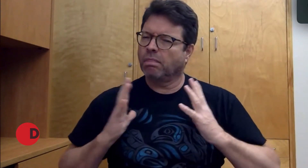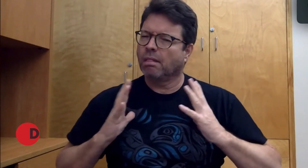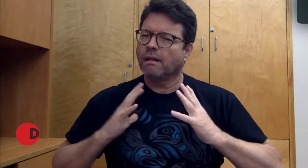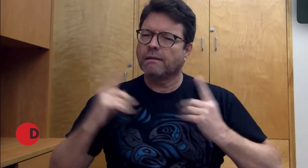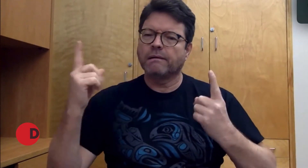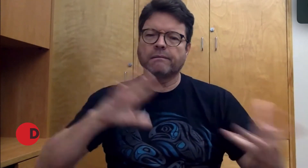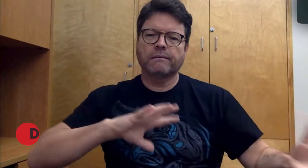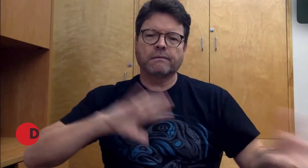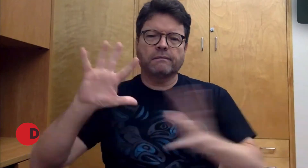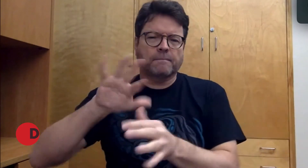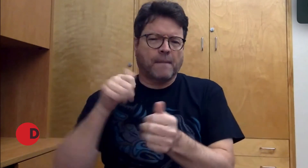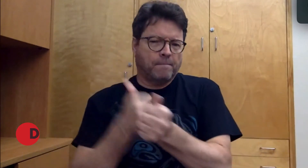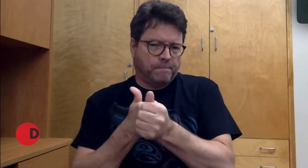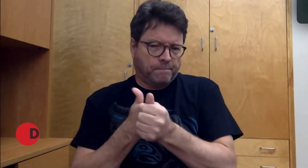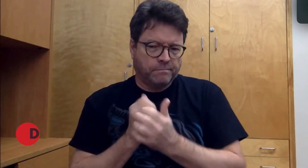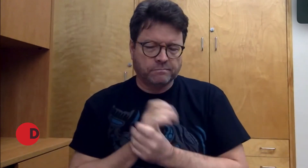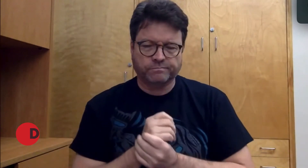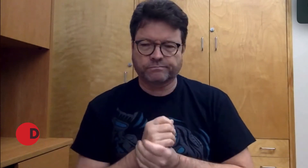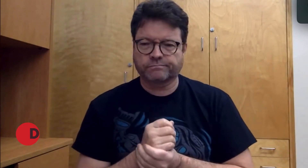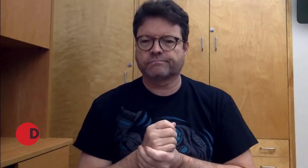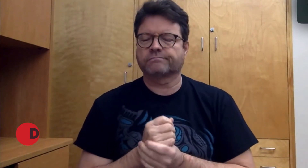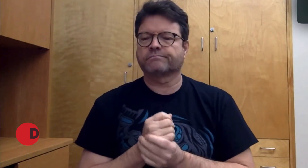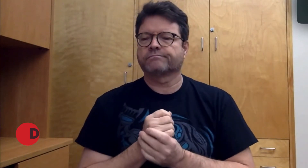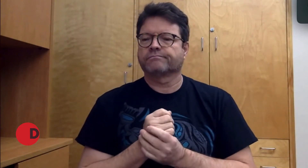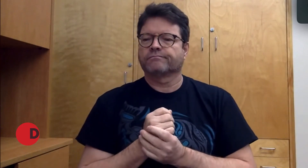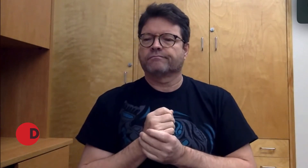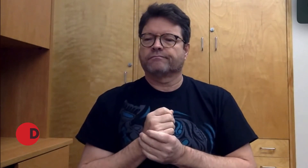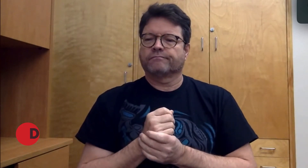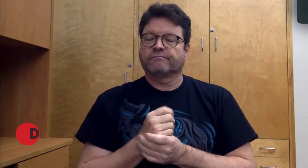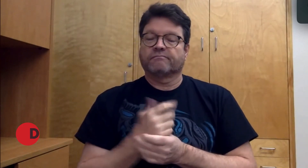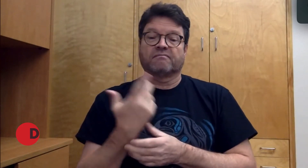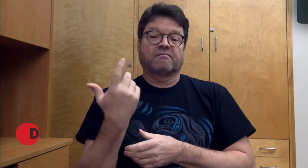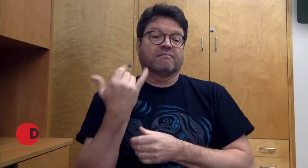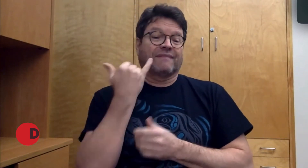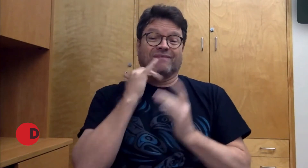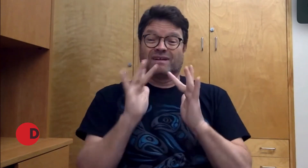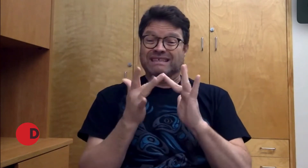it's just in case you need it and you're prepared.